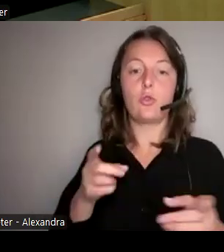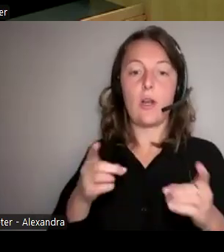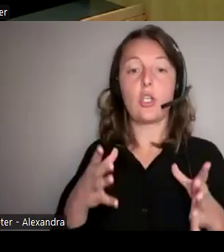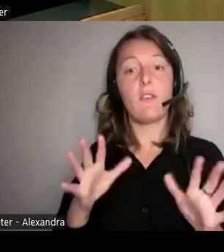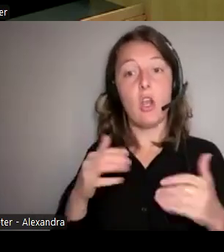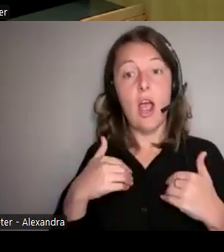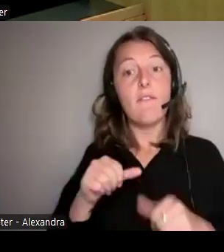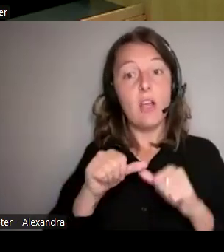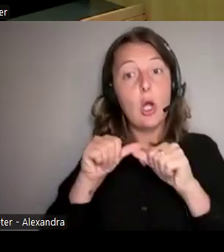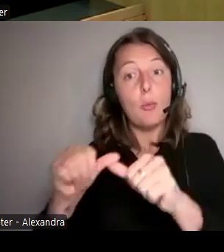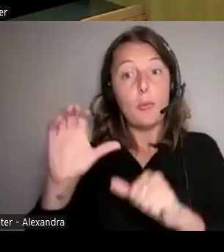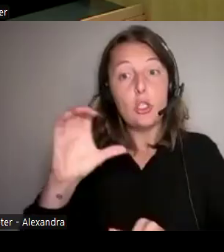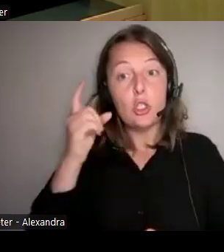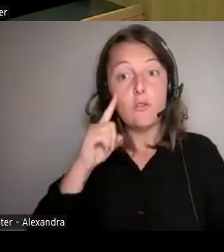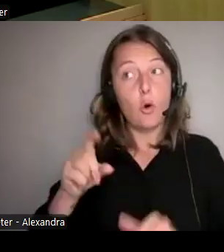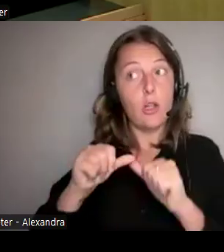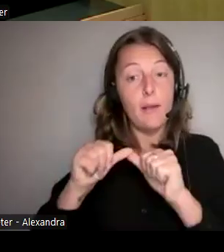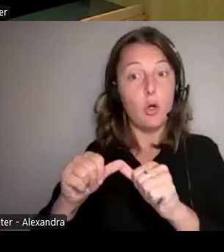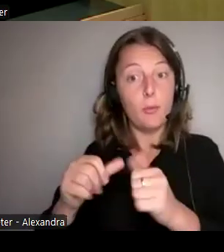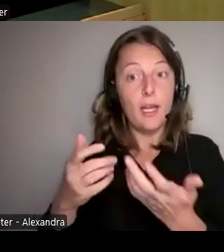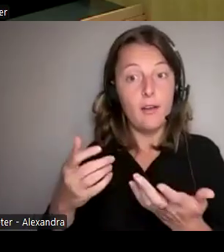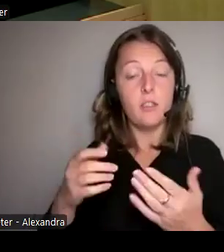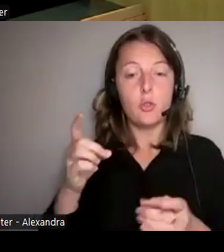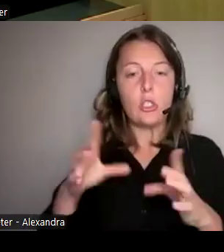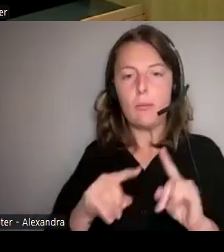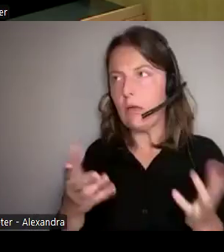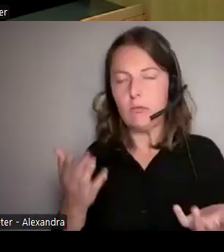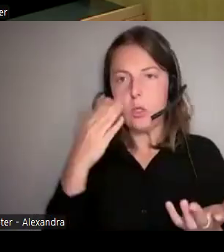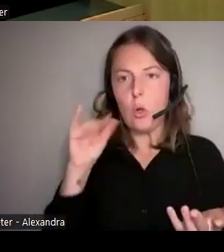if an offer was extended. Um, I know somebody who's on the search committee and said it was